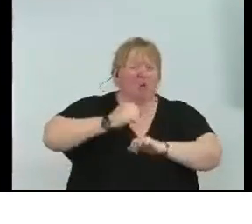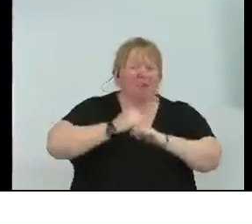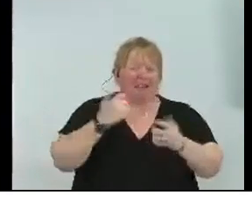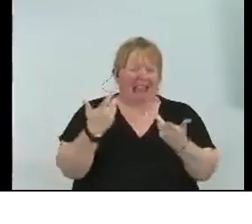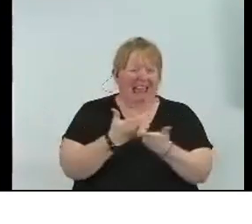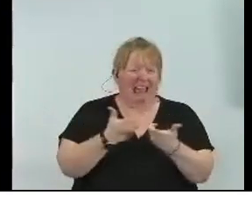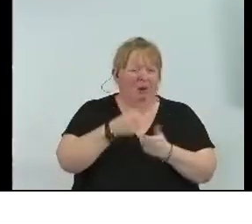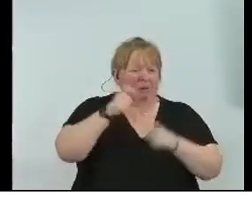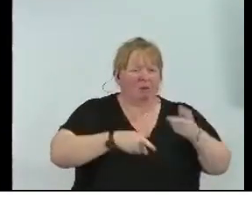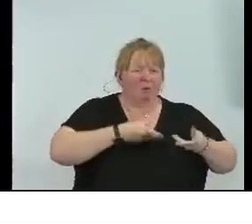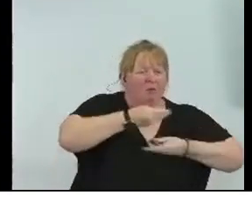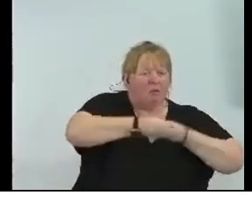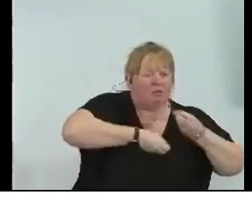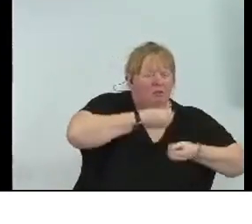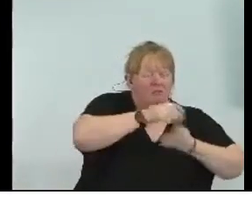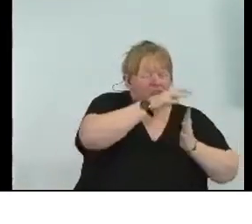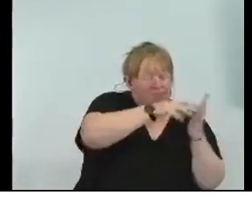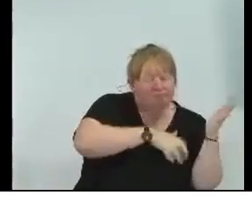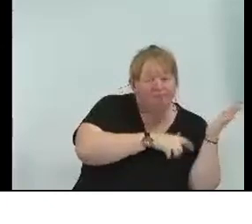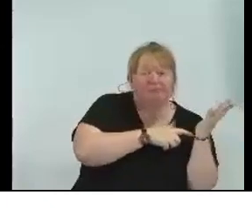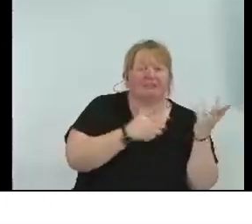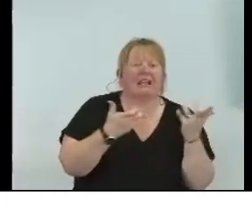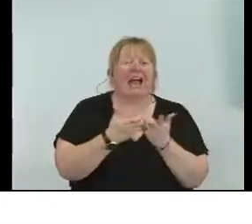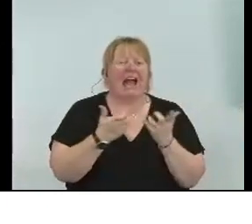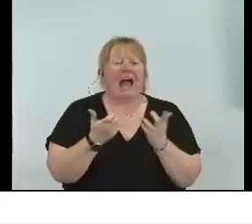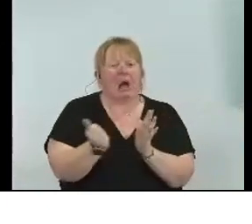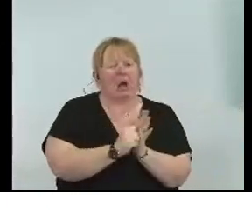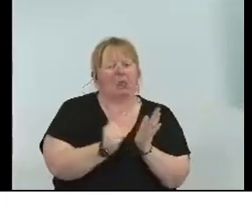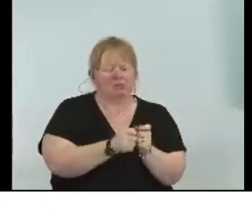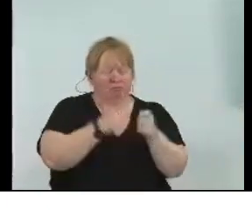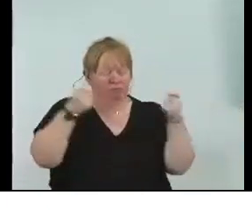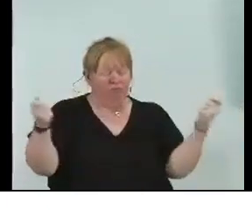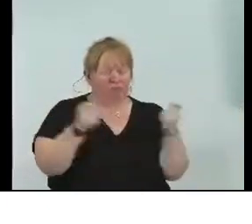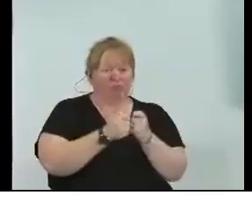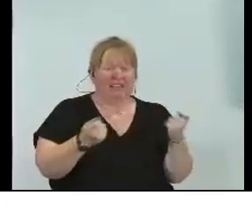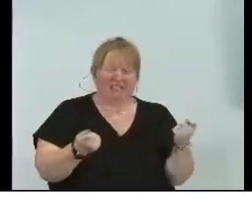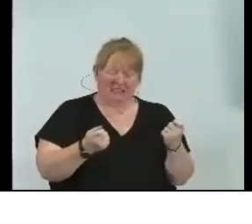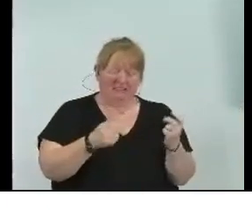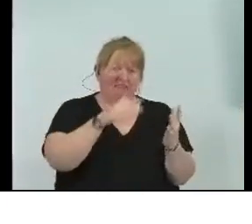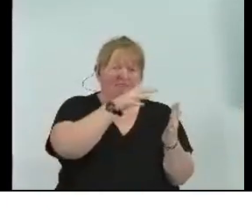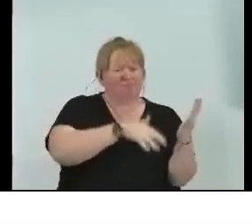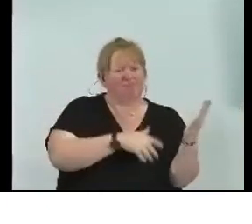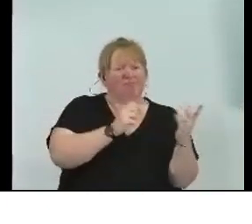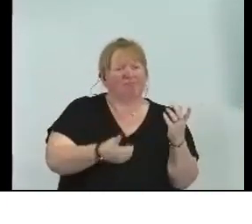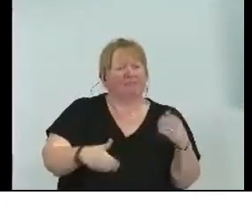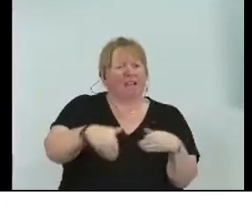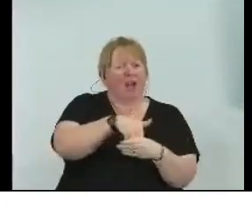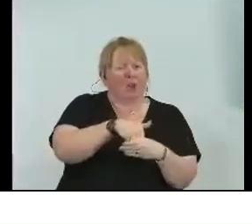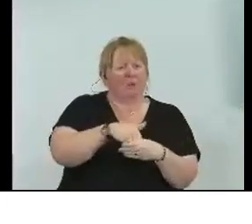How we can make the press release, you know, inclusive and provide that in alternative formats.